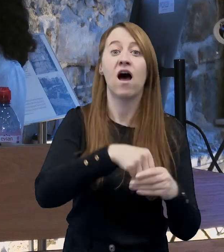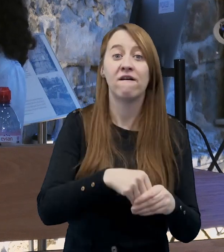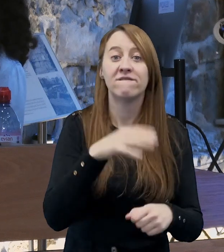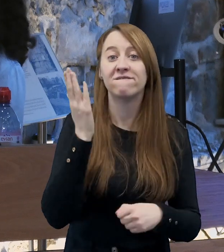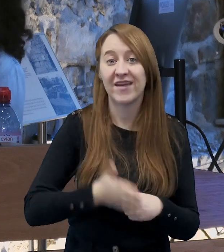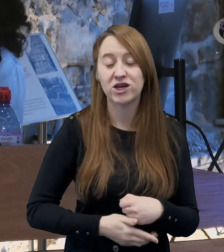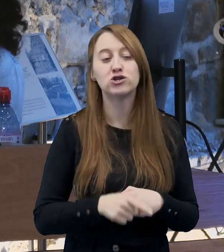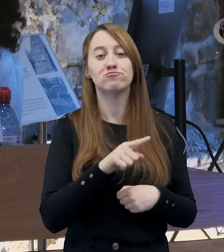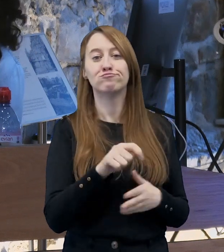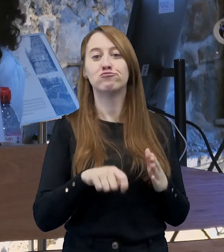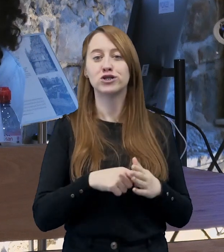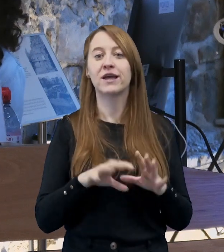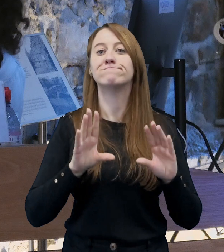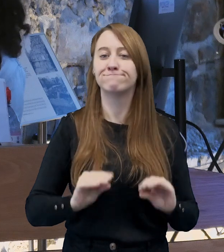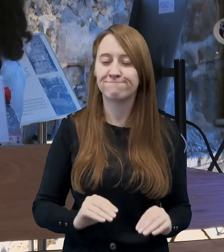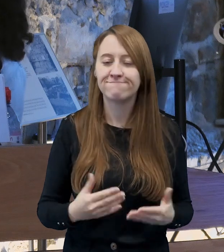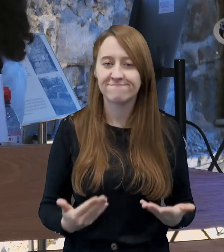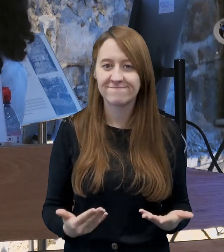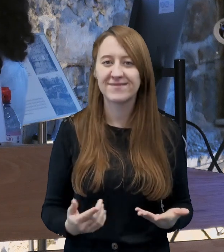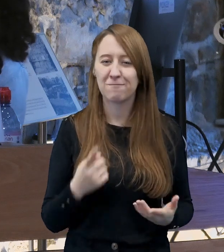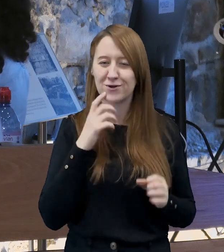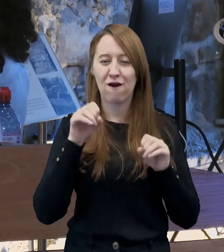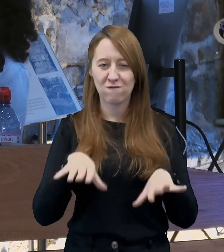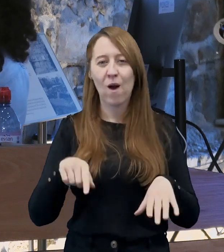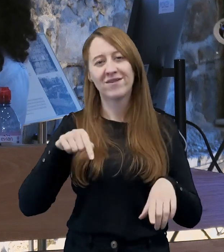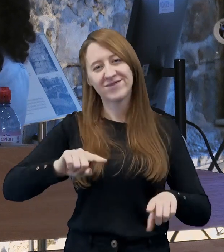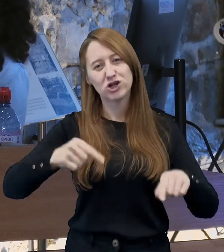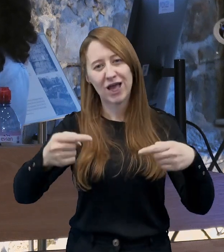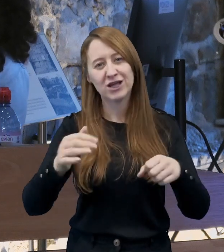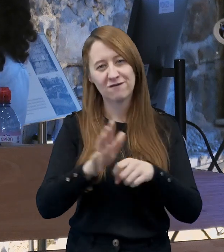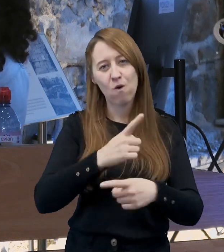These are the challenges that as conservators we deal with and as